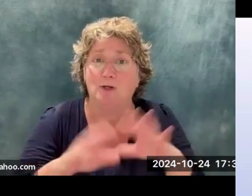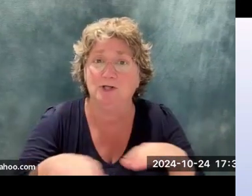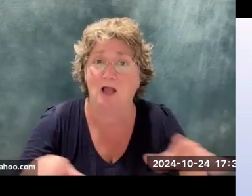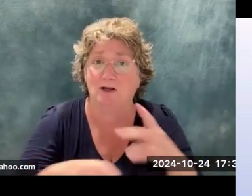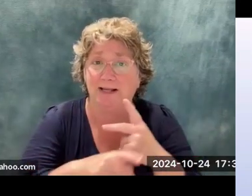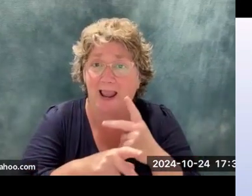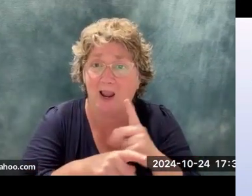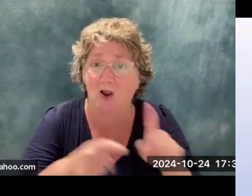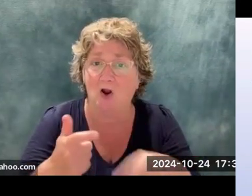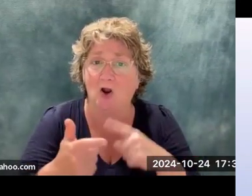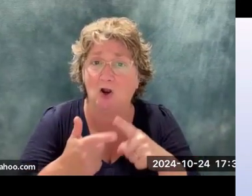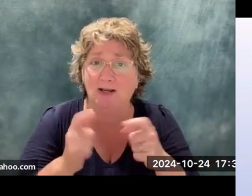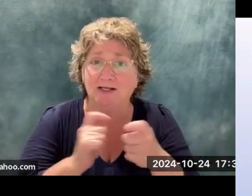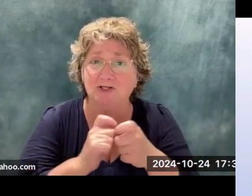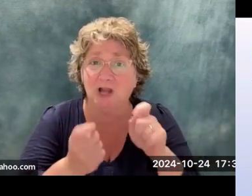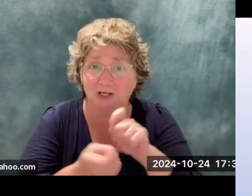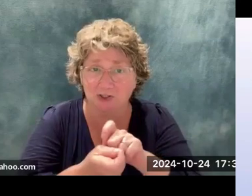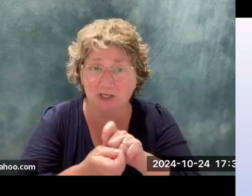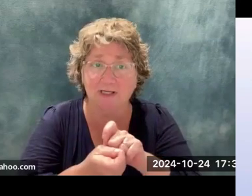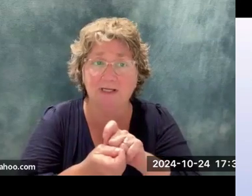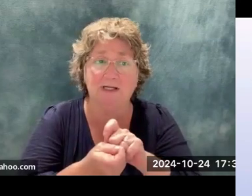insecurity, as well as economic challenges, tended to